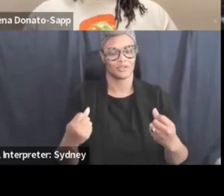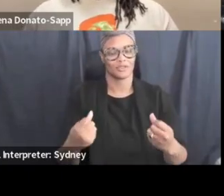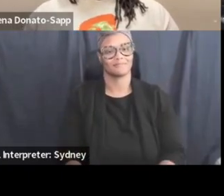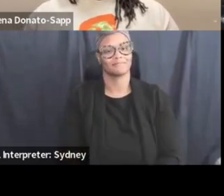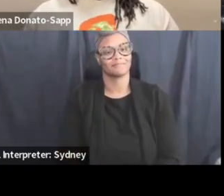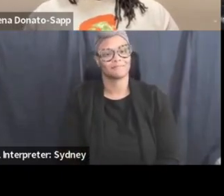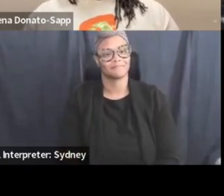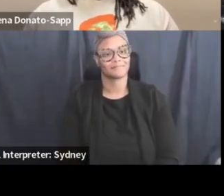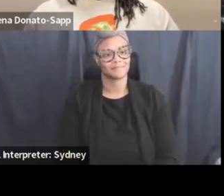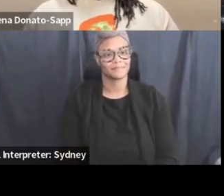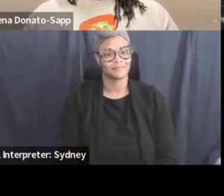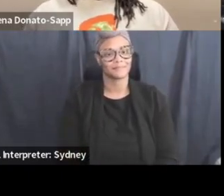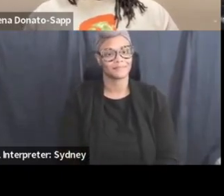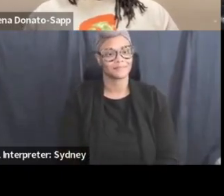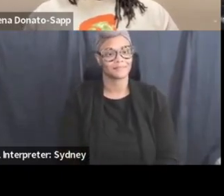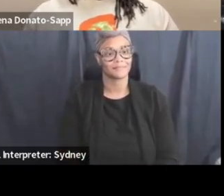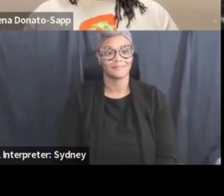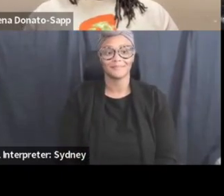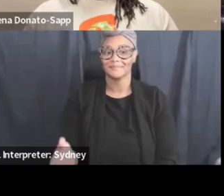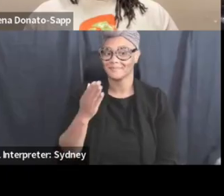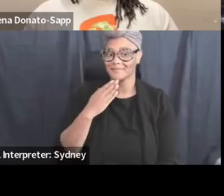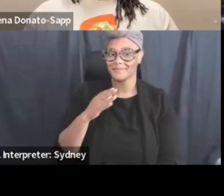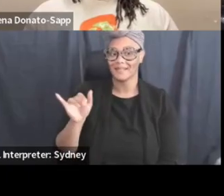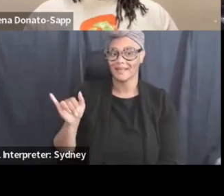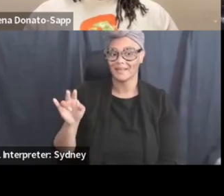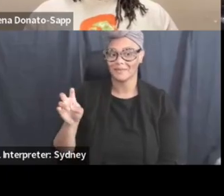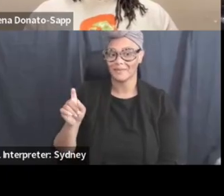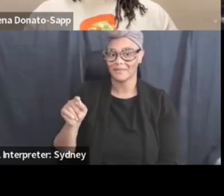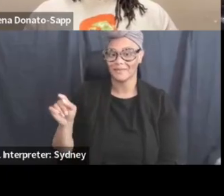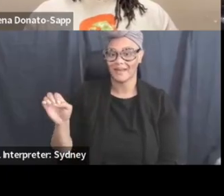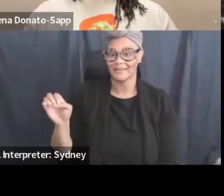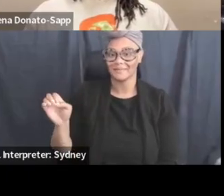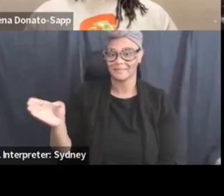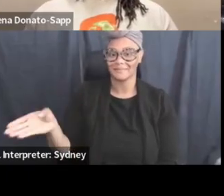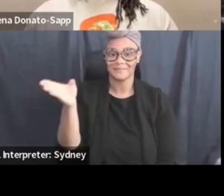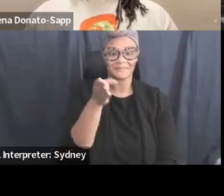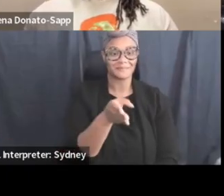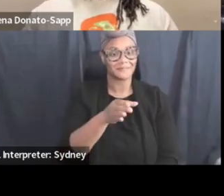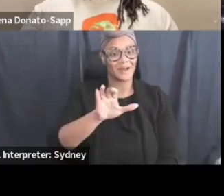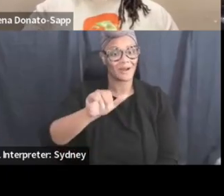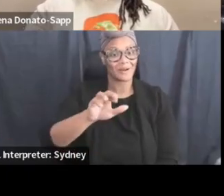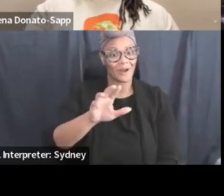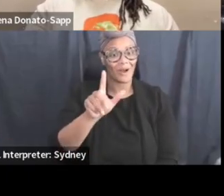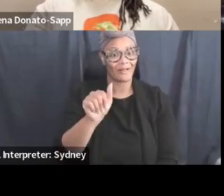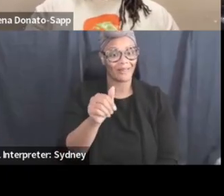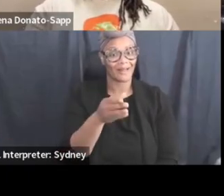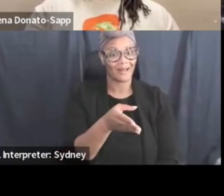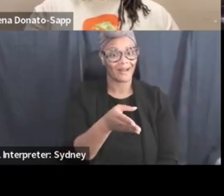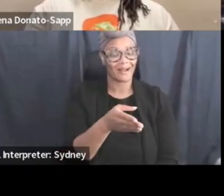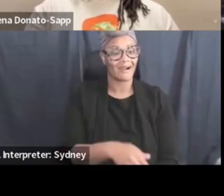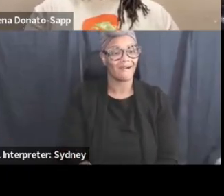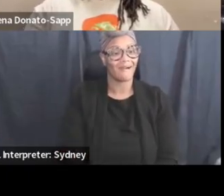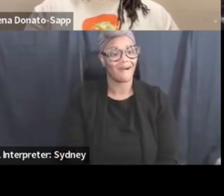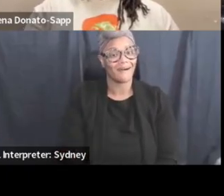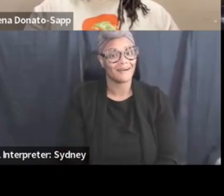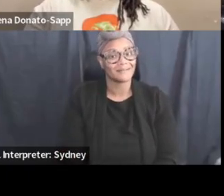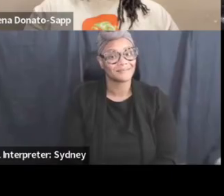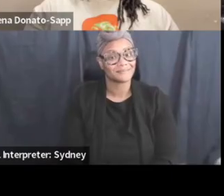thanks Carla. Um I'm actually going to continue with the thread that Dr.